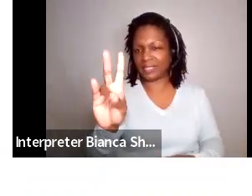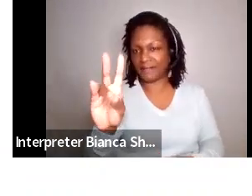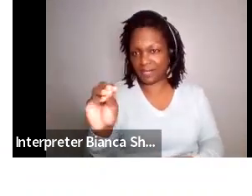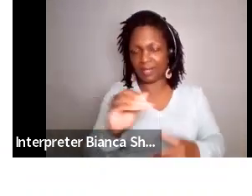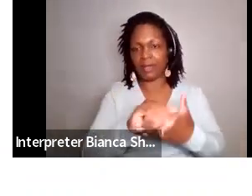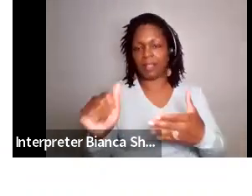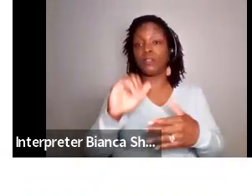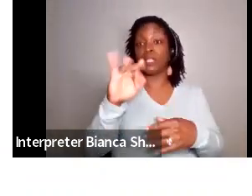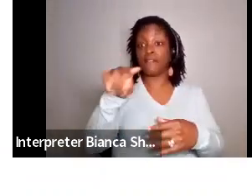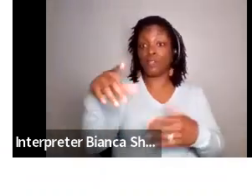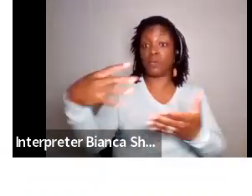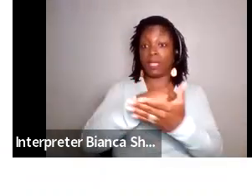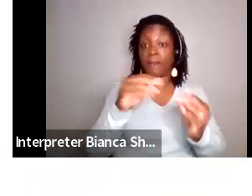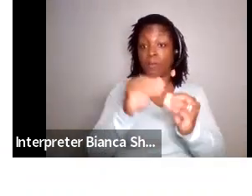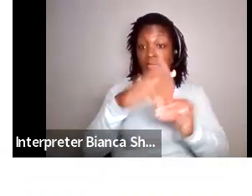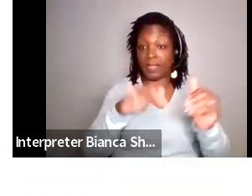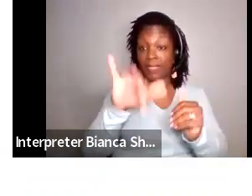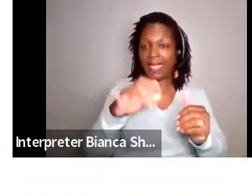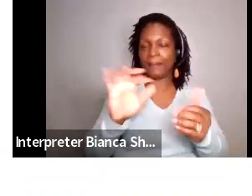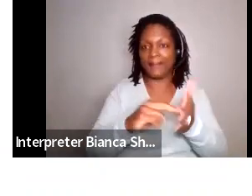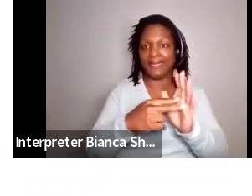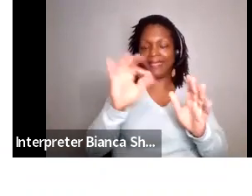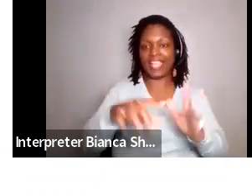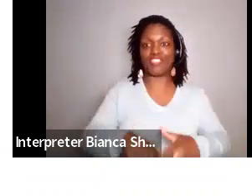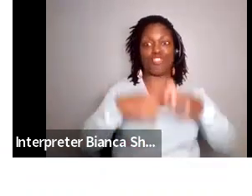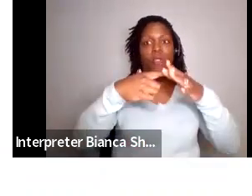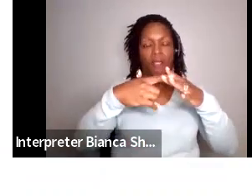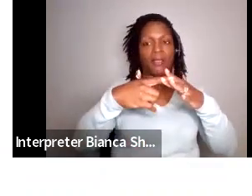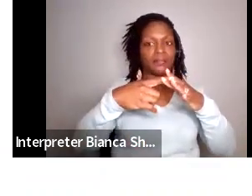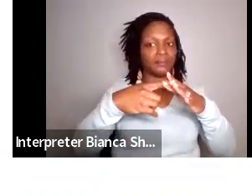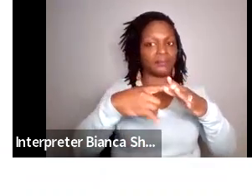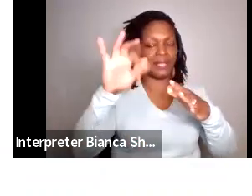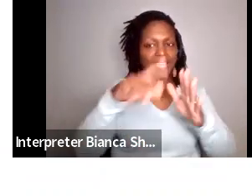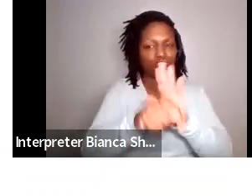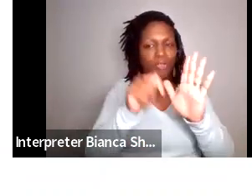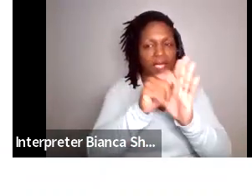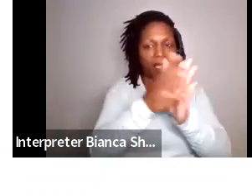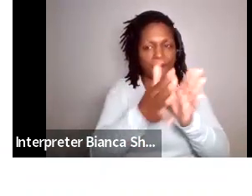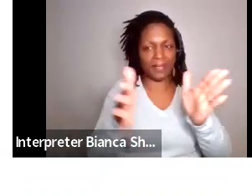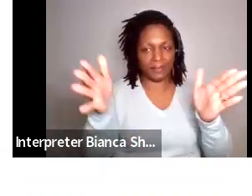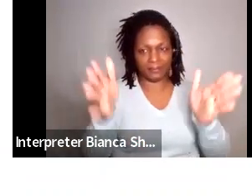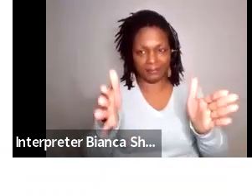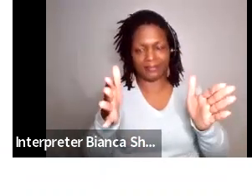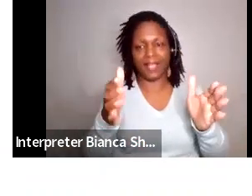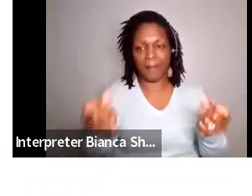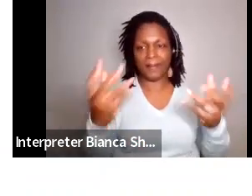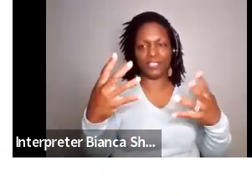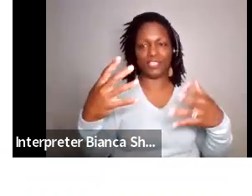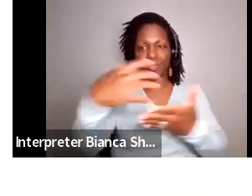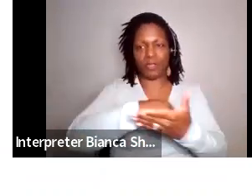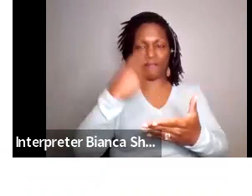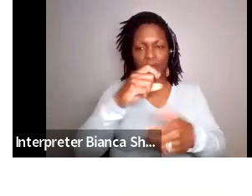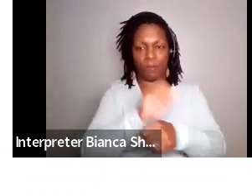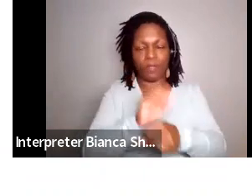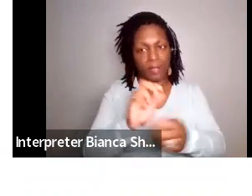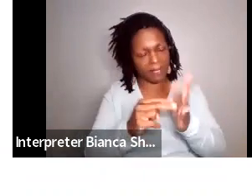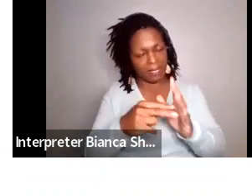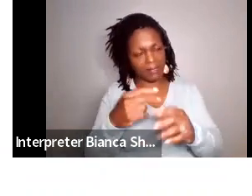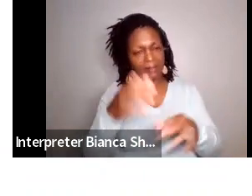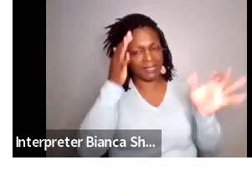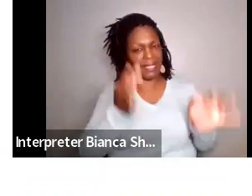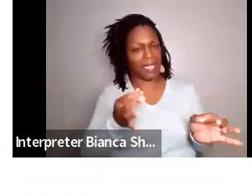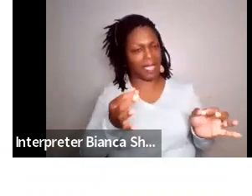Is there testing the waters of of earnings and what with their capacity, is to work. But once that phase is complete.